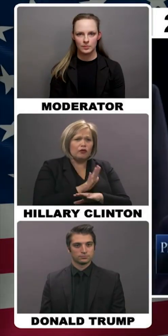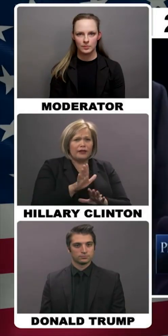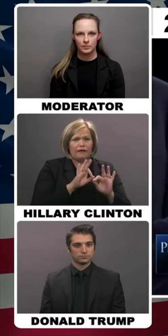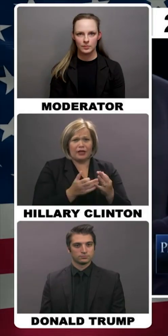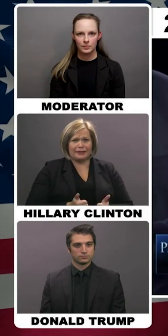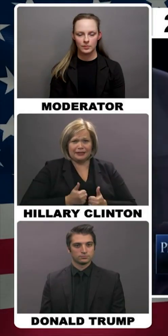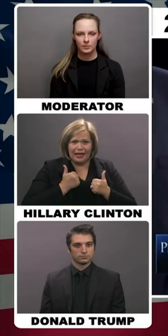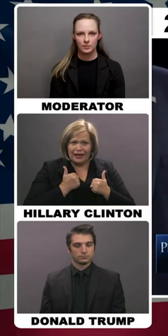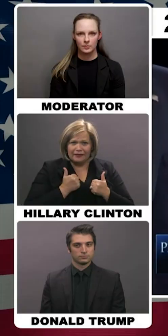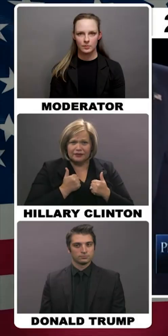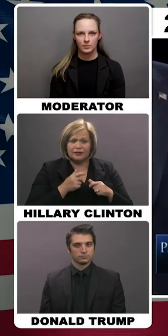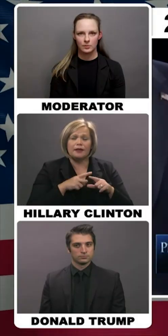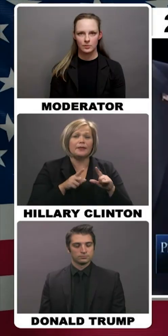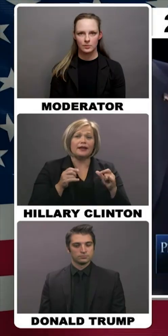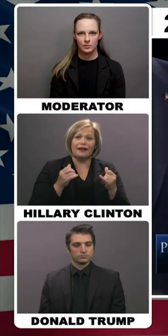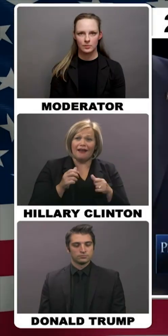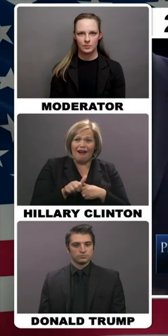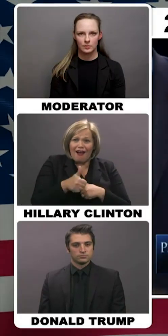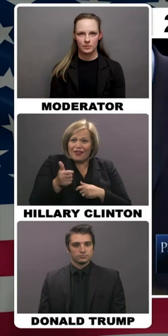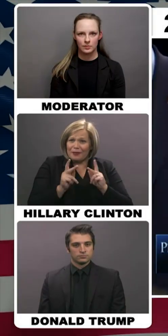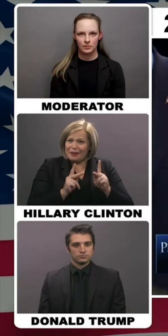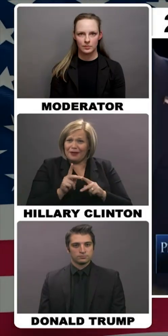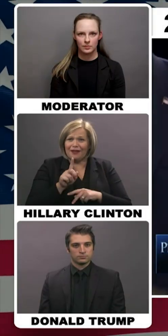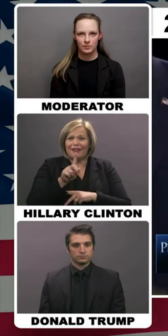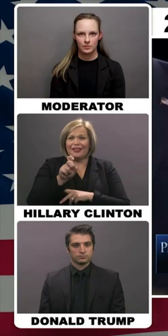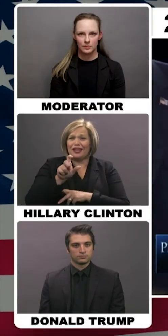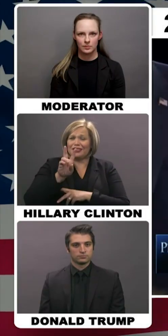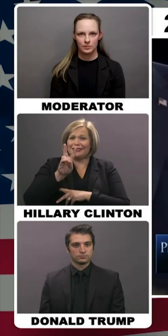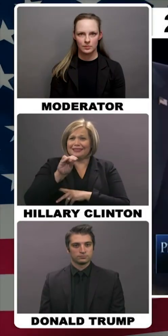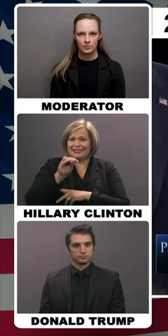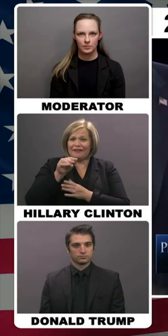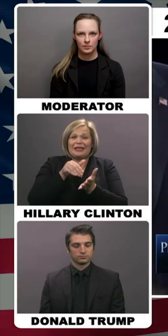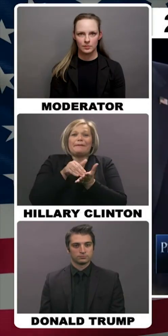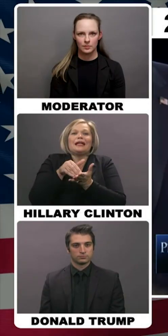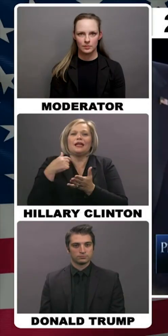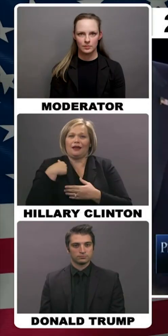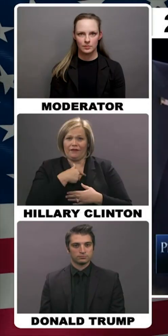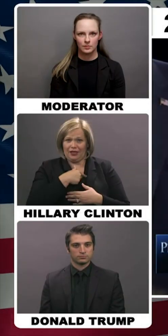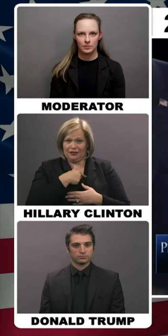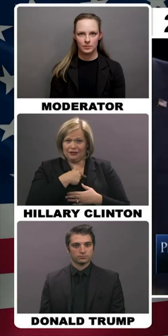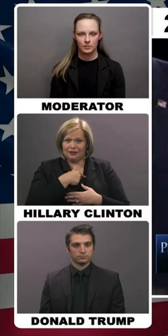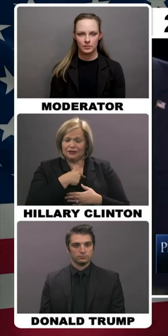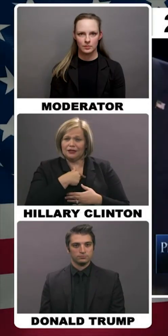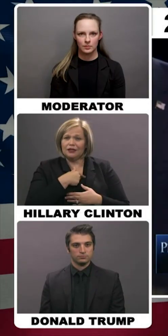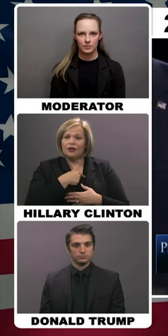But everybody else, the 170 million of us who get health insurance